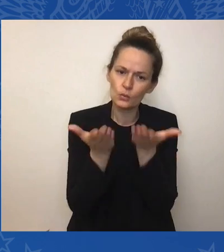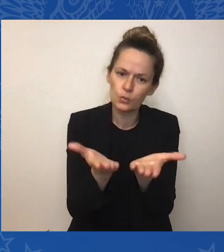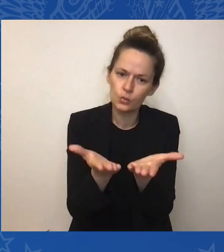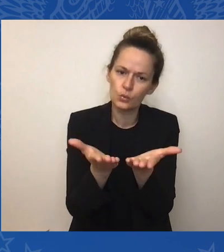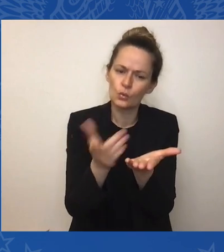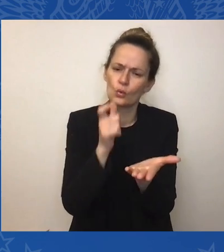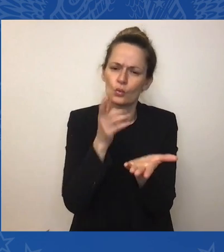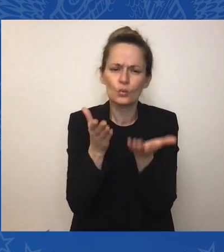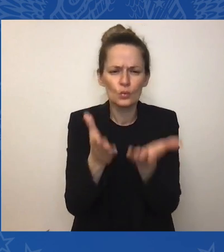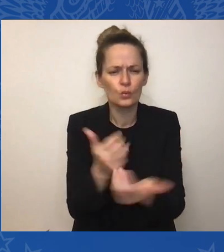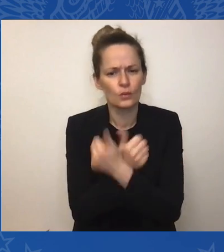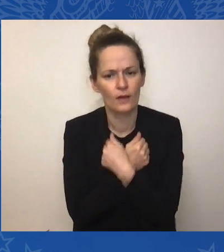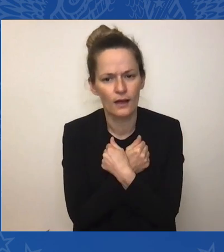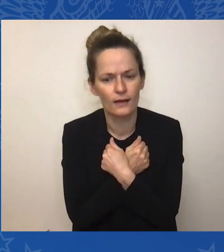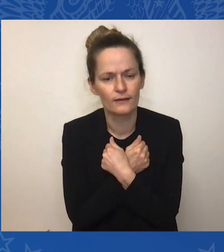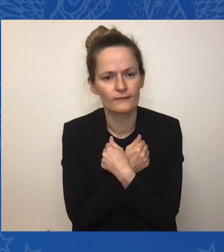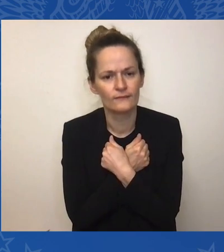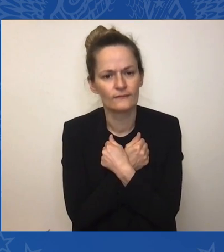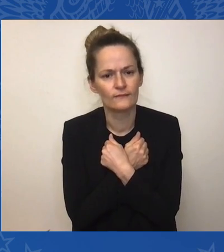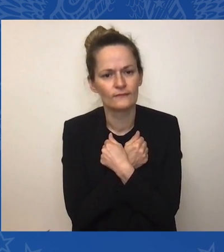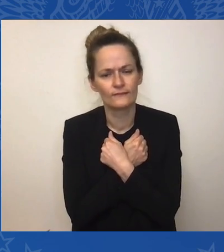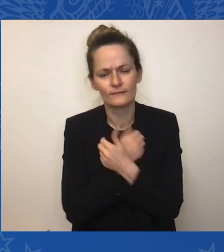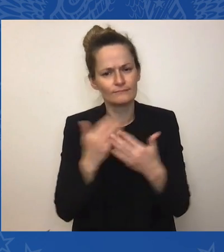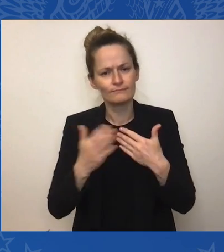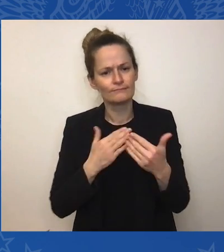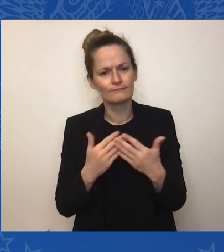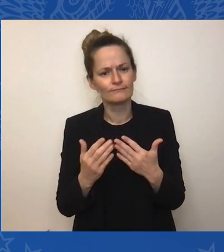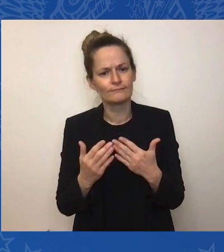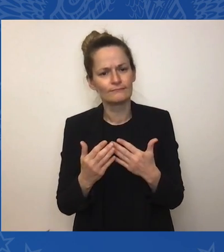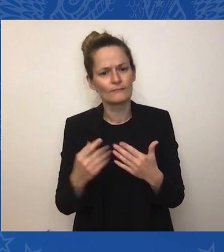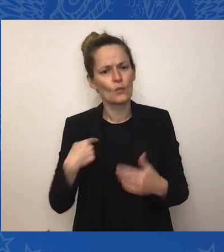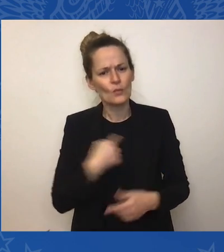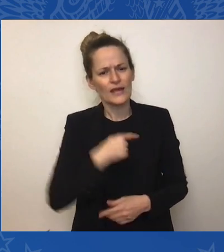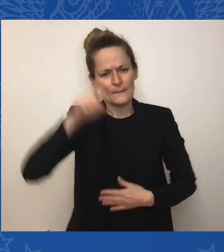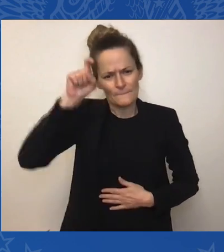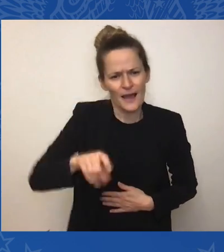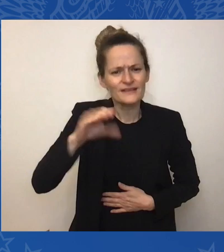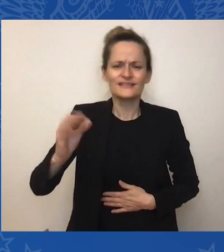We must and will stand together to save the planet and preserve democracy.